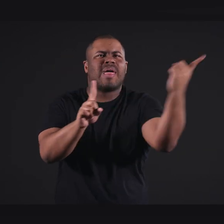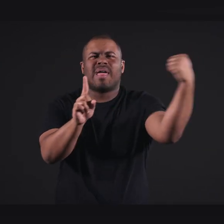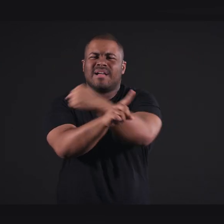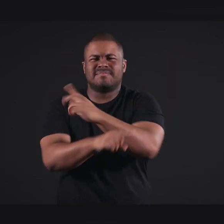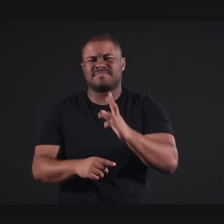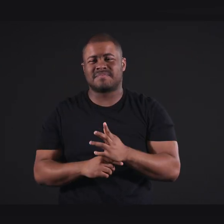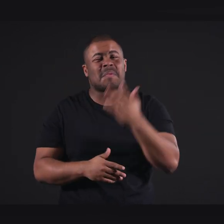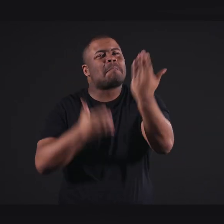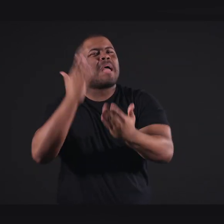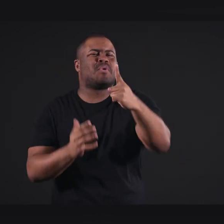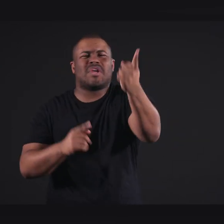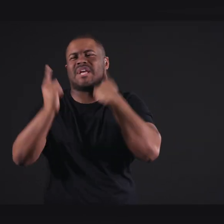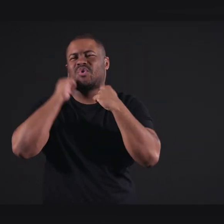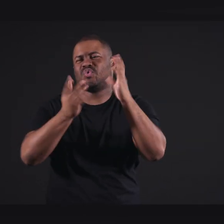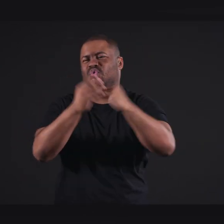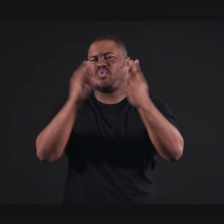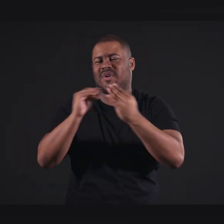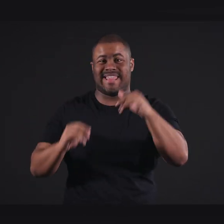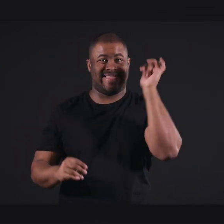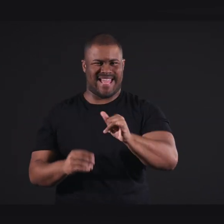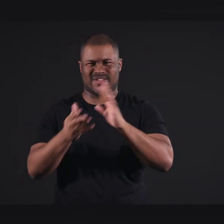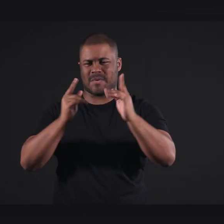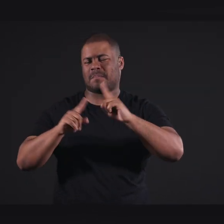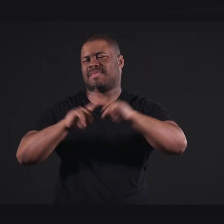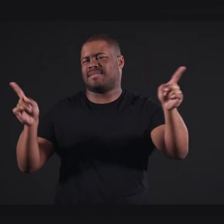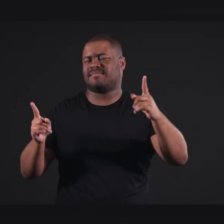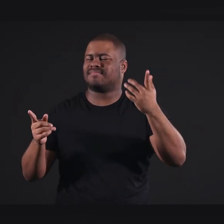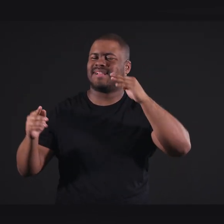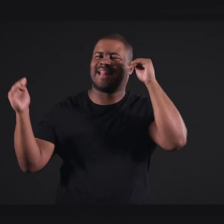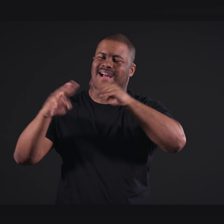Or maybe all the stories they heard were nothing but frauds.